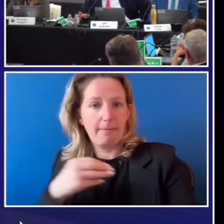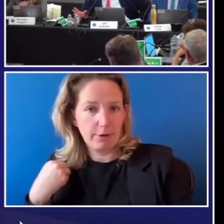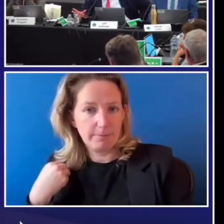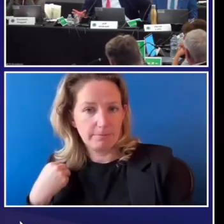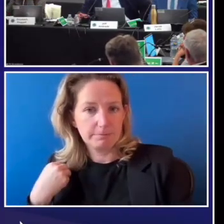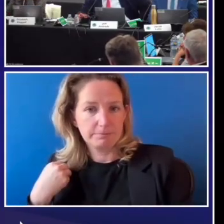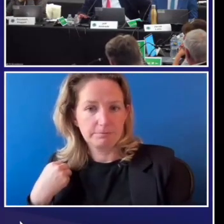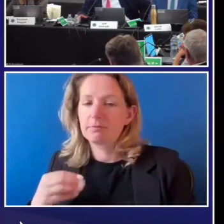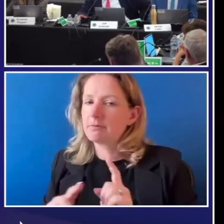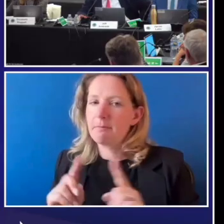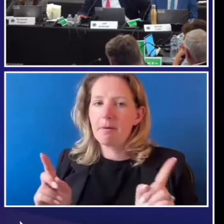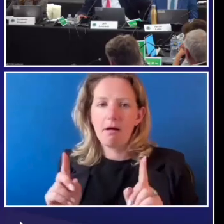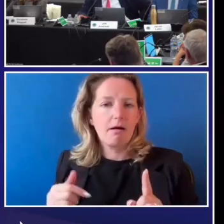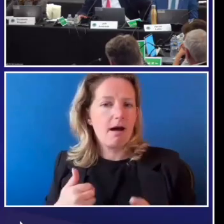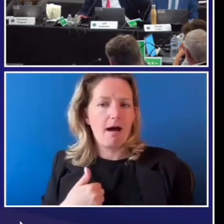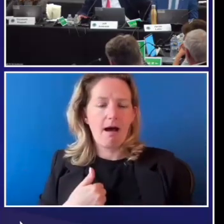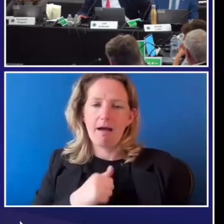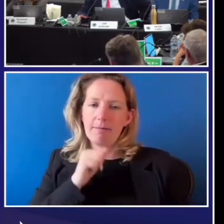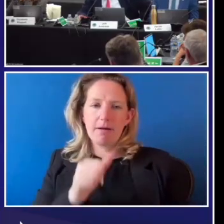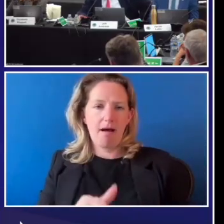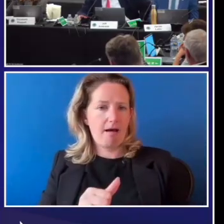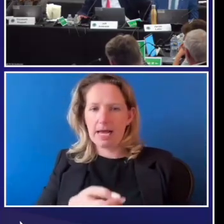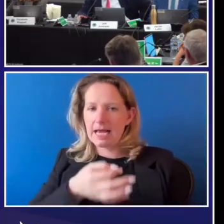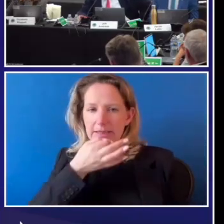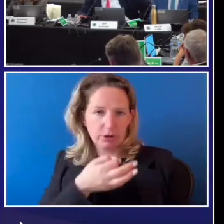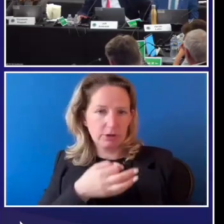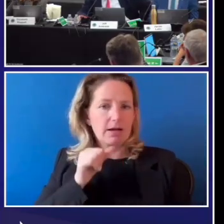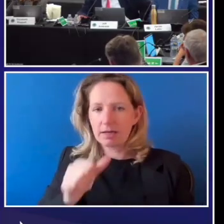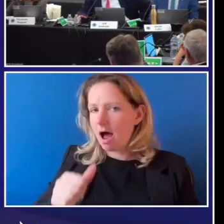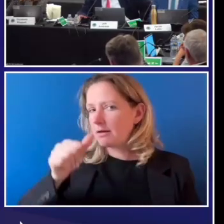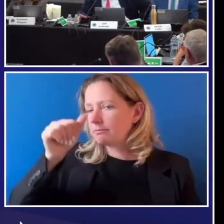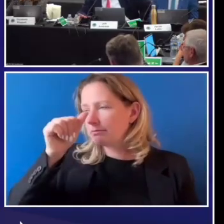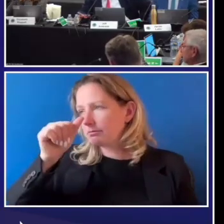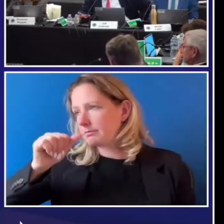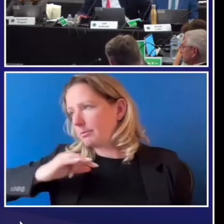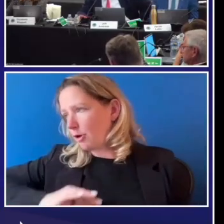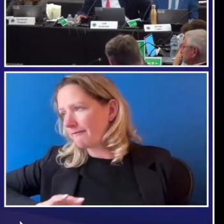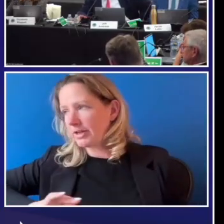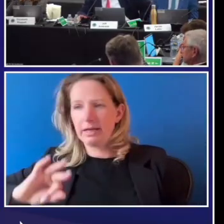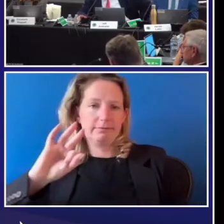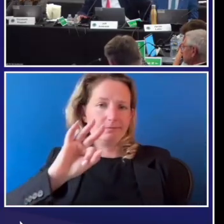I am not an expert on nonprofit and corporate law. So I'll stay within my lane on that.